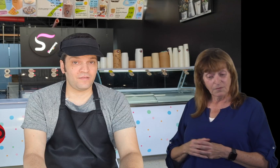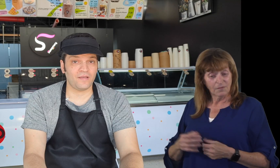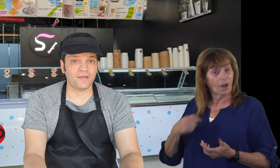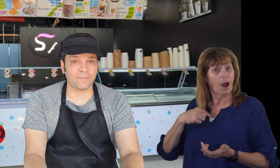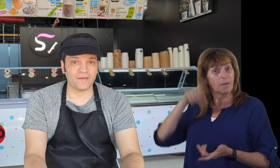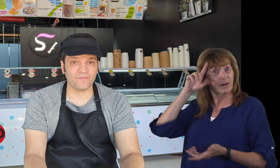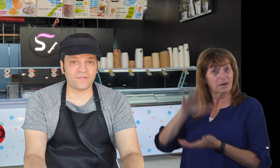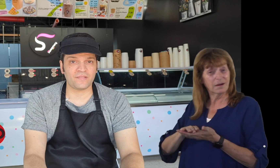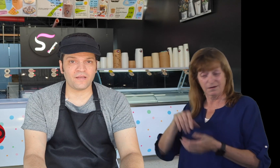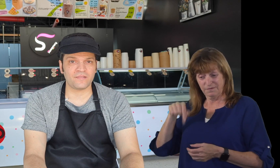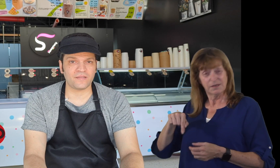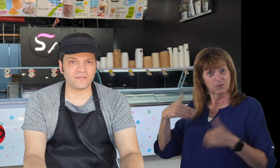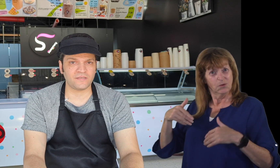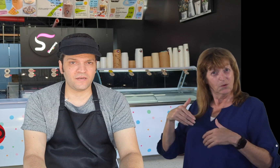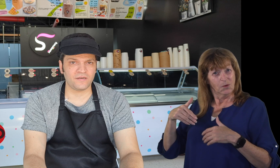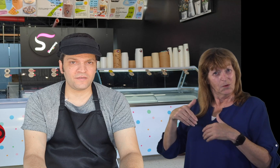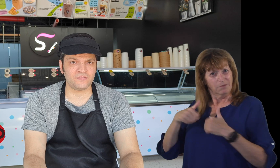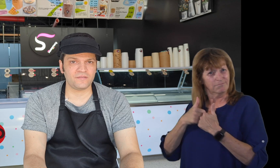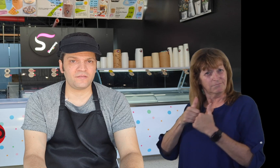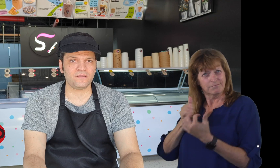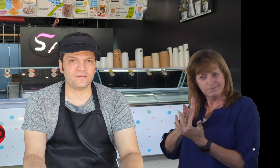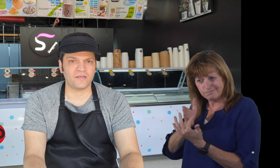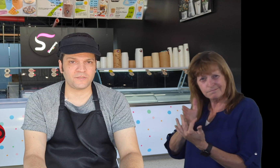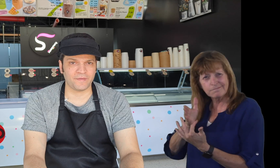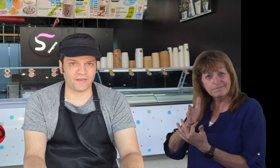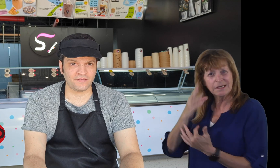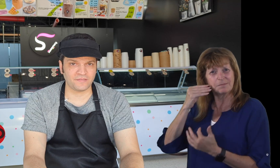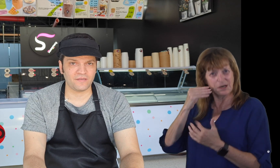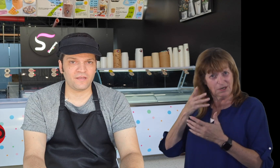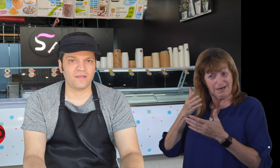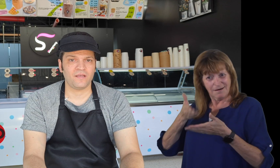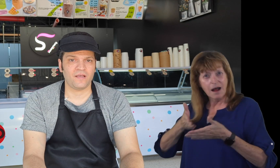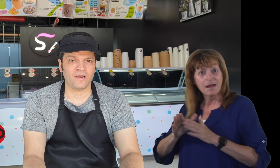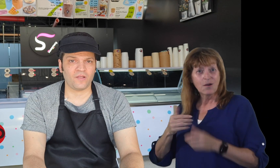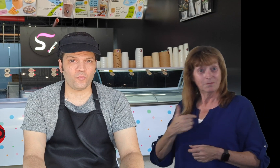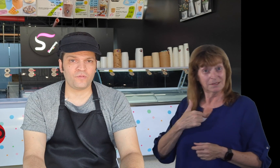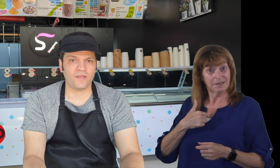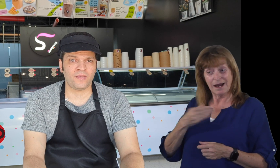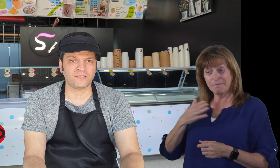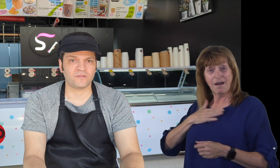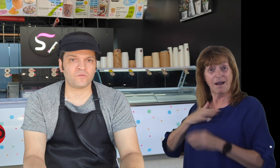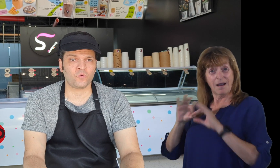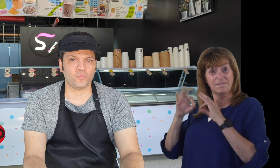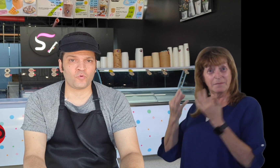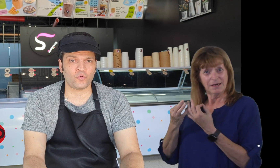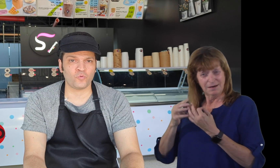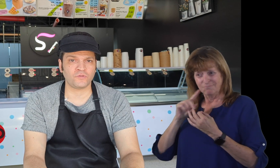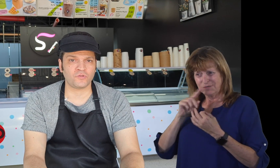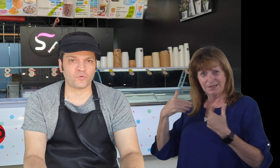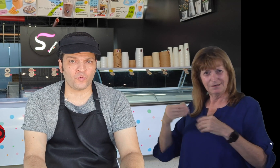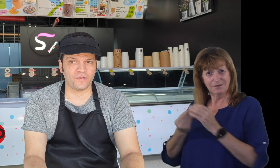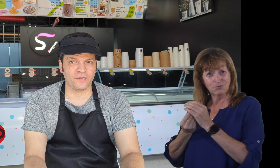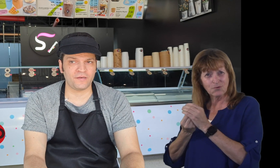I believe that this hard experience allowed me and my family to grow